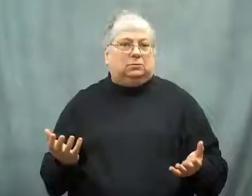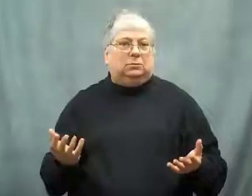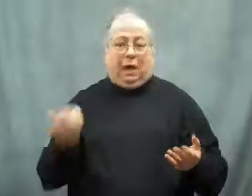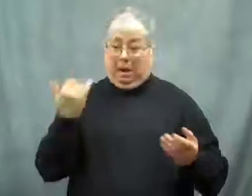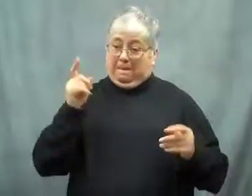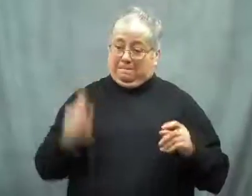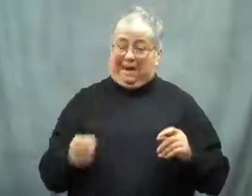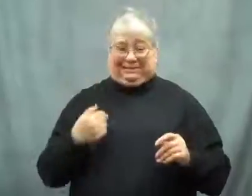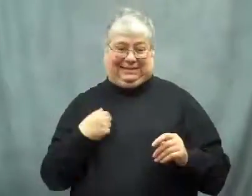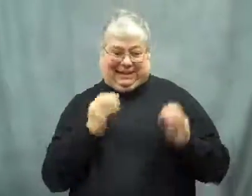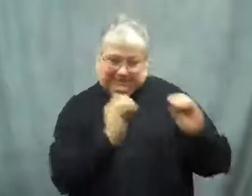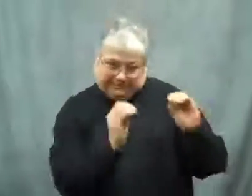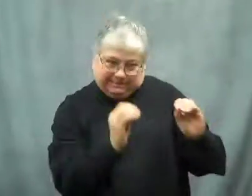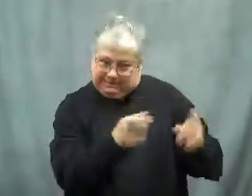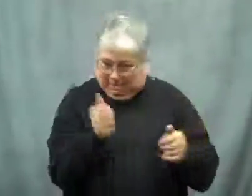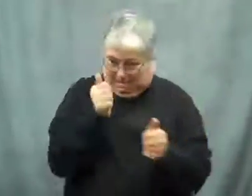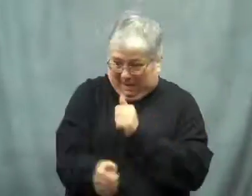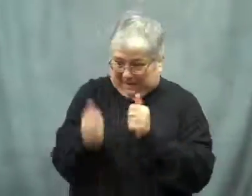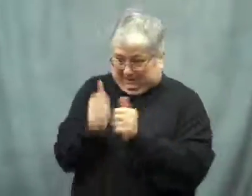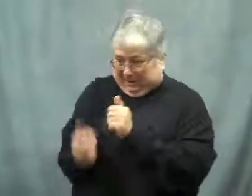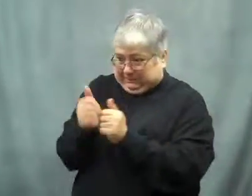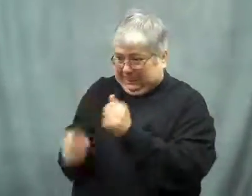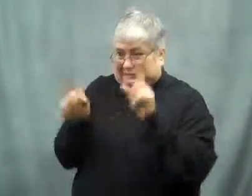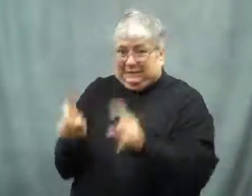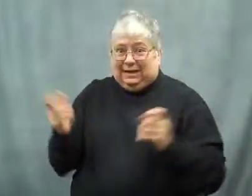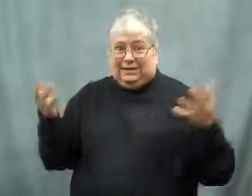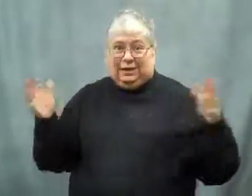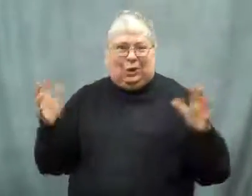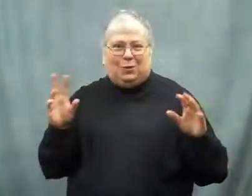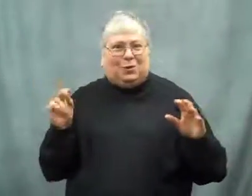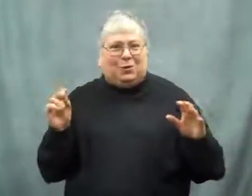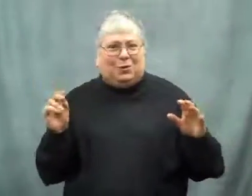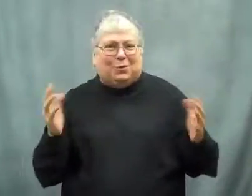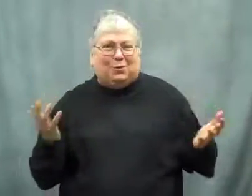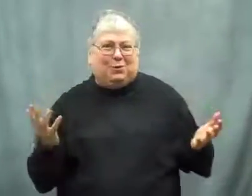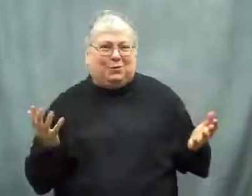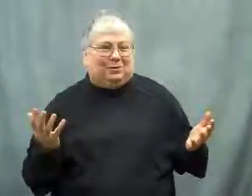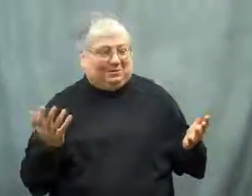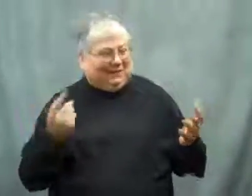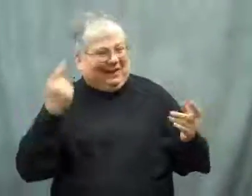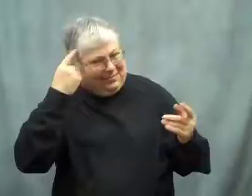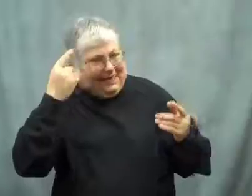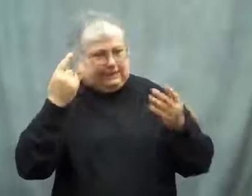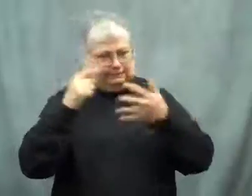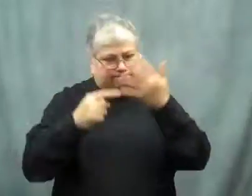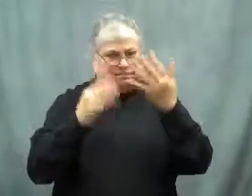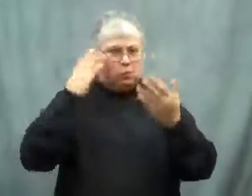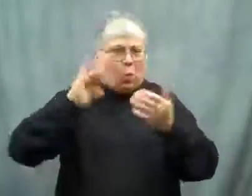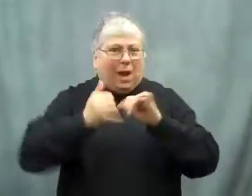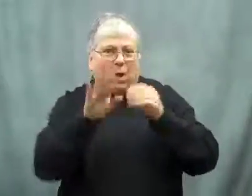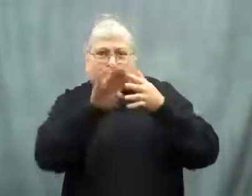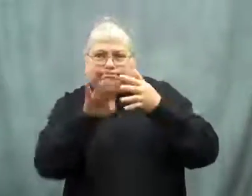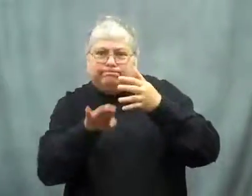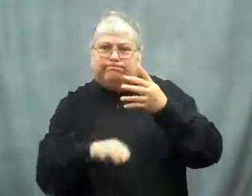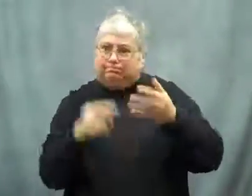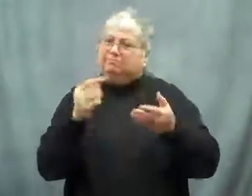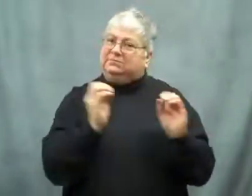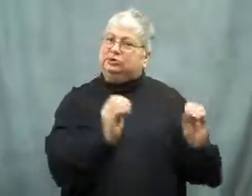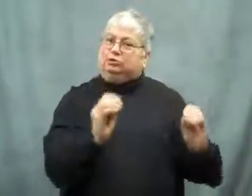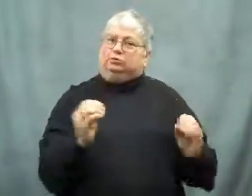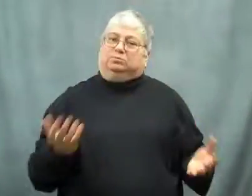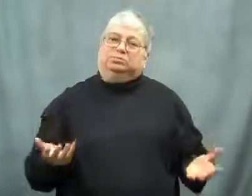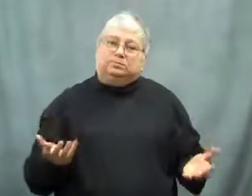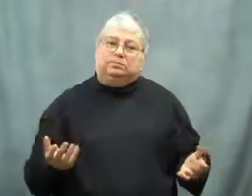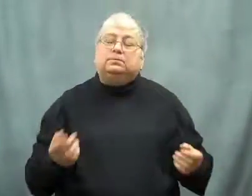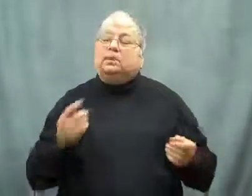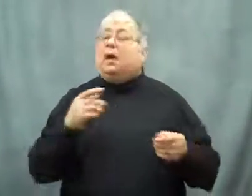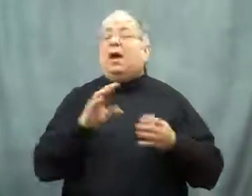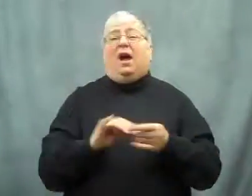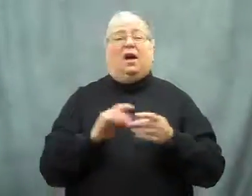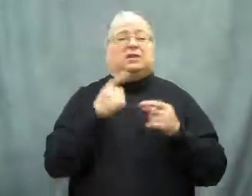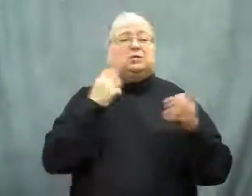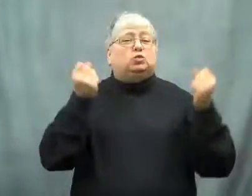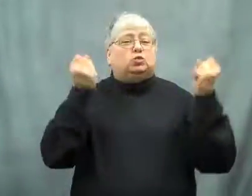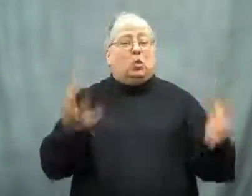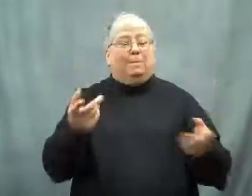Children shouldn't just be taught how to pass a certain test, they should learn to think.